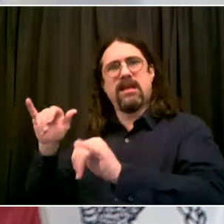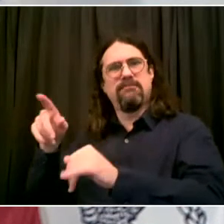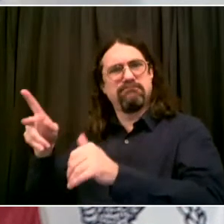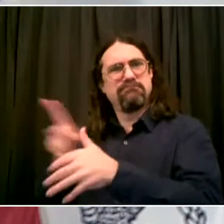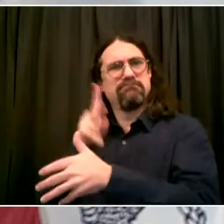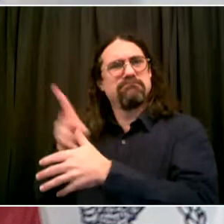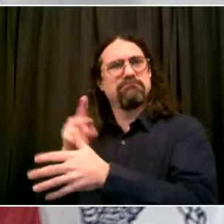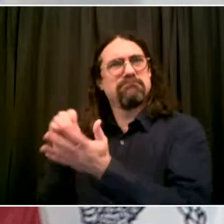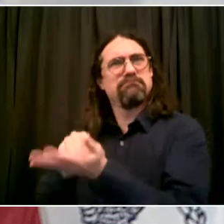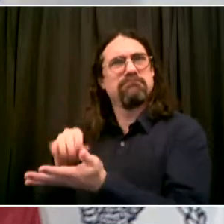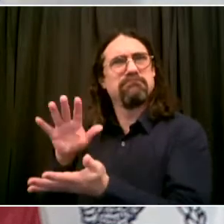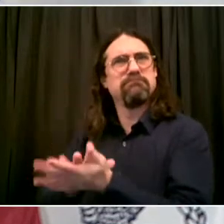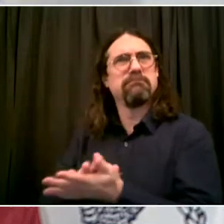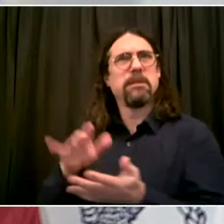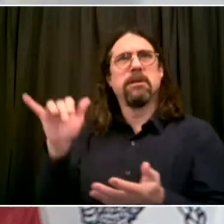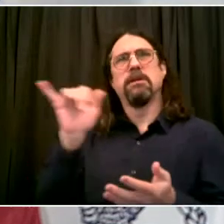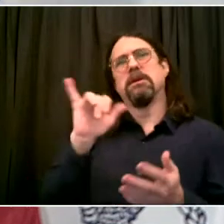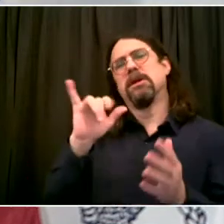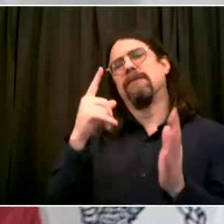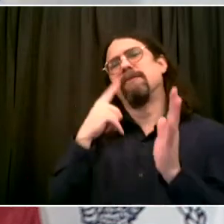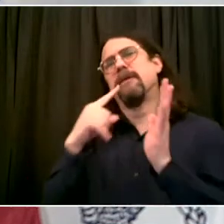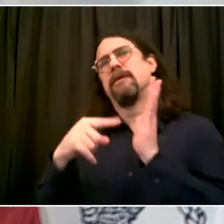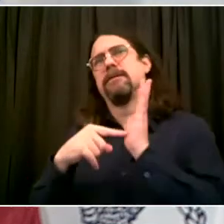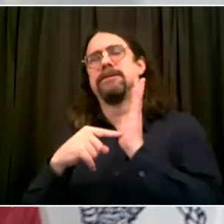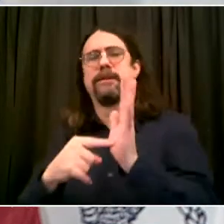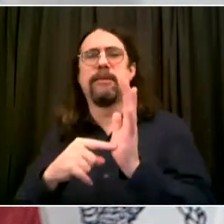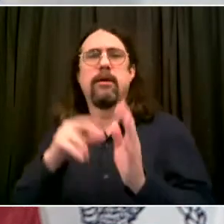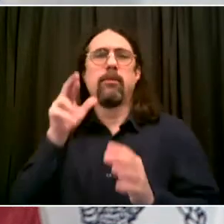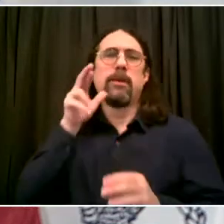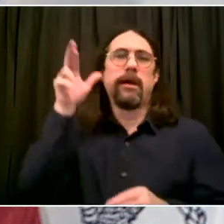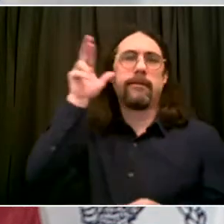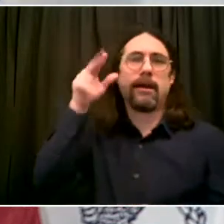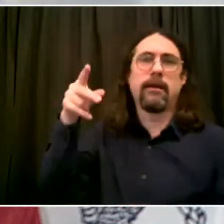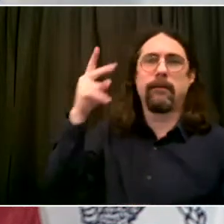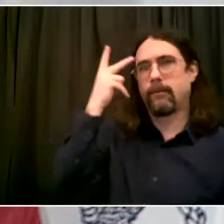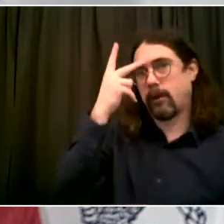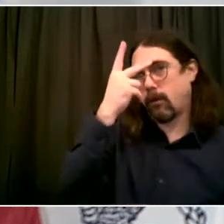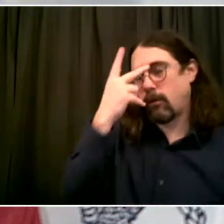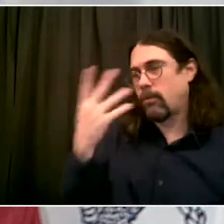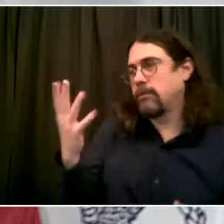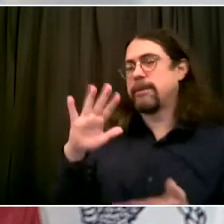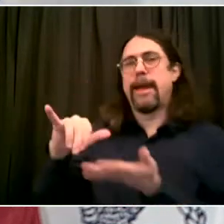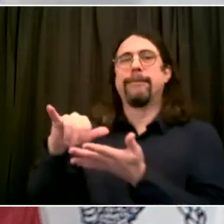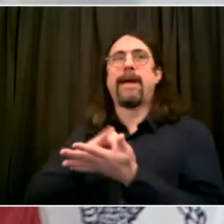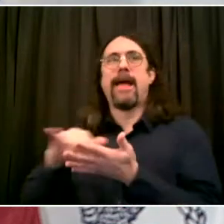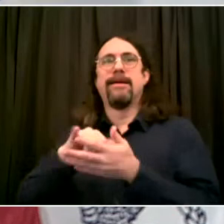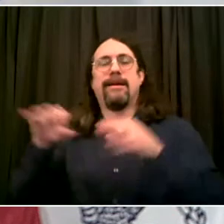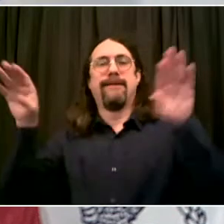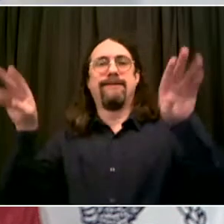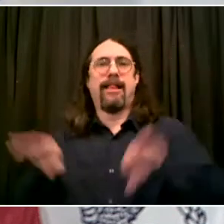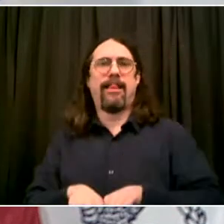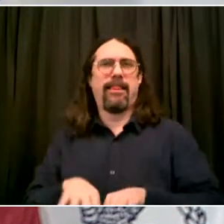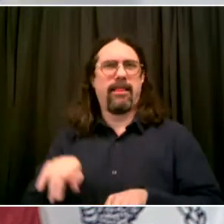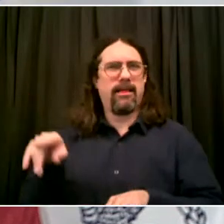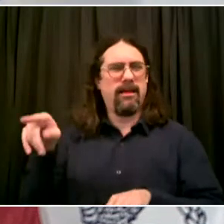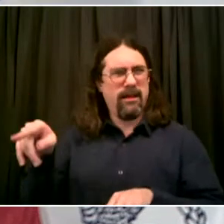ROCKAWAY PARRK OROR